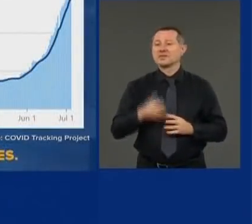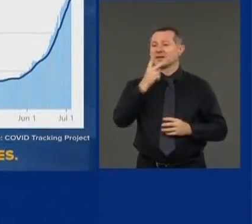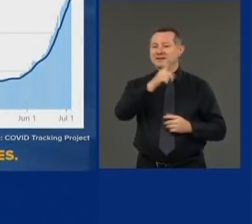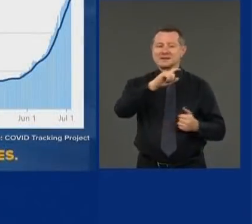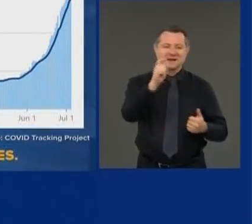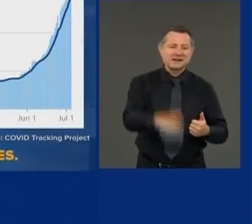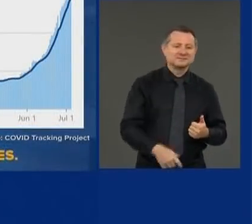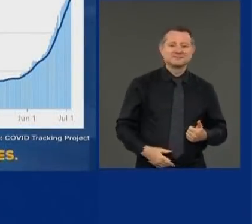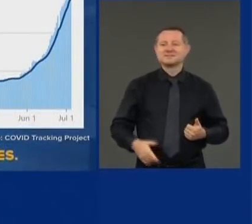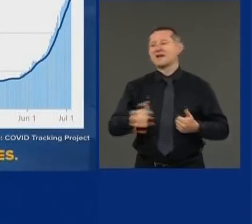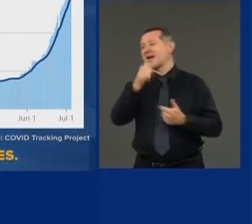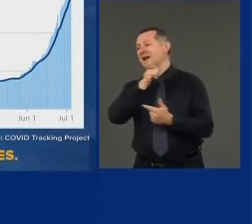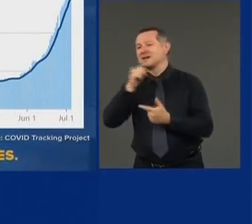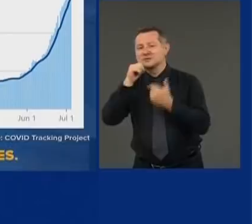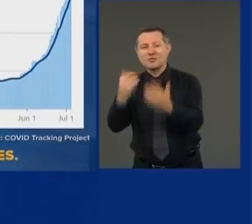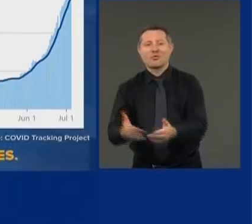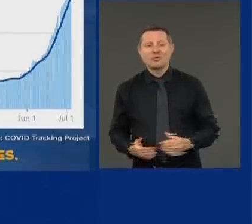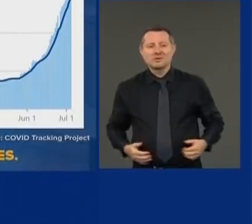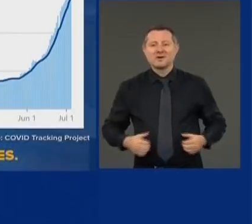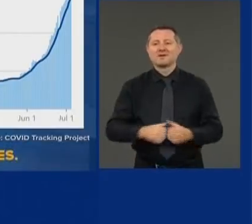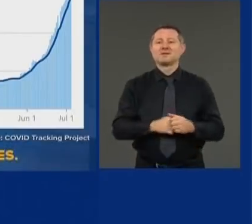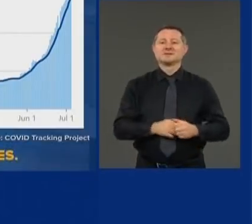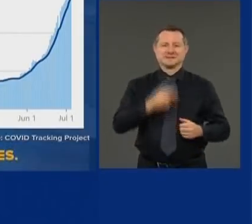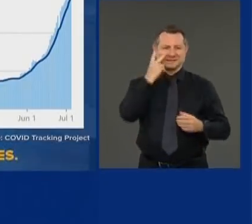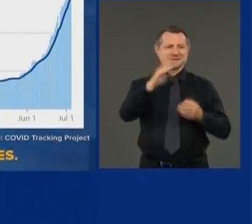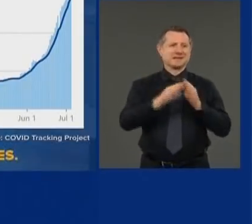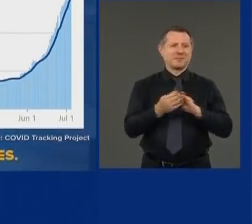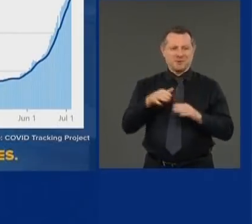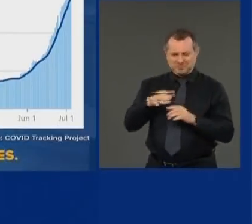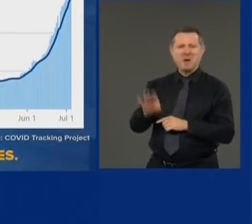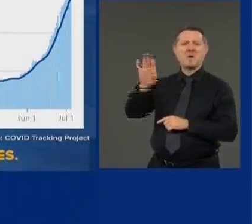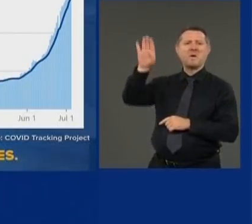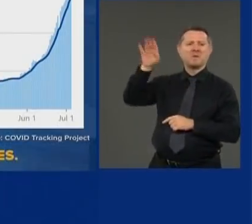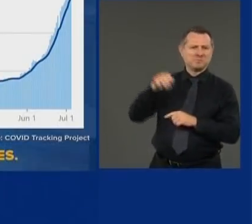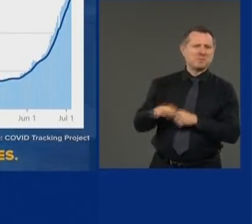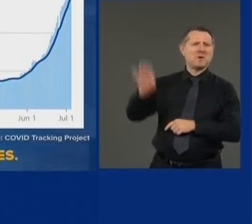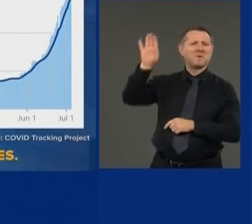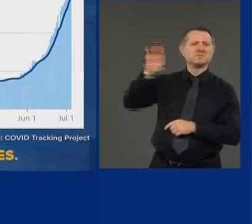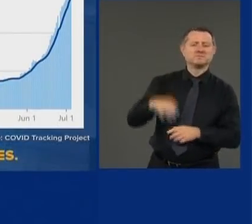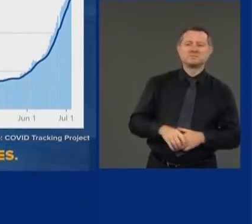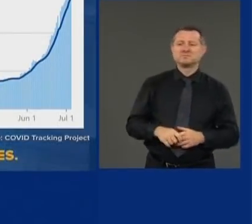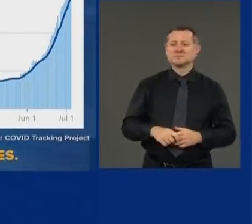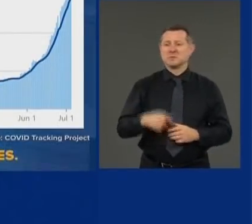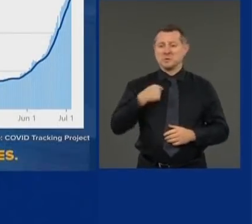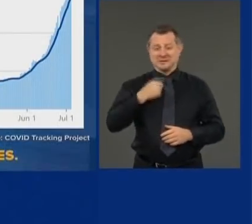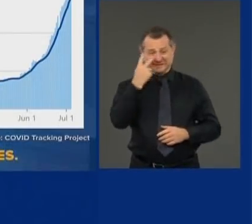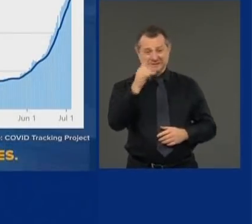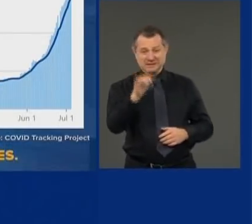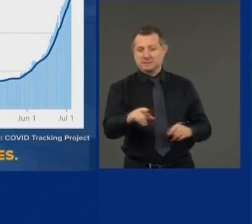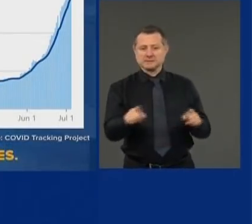IT'S ONLY GETTING WORSE. IT'S NOT GETTING BETTER. YOU LOOK AT STATES LIKE TEXAS, YOU LOOK AT ARIZONA, YOU LOOK AT